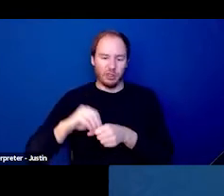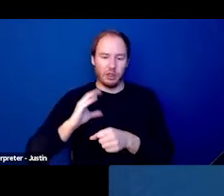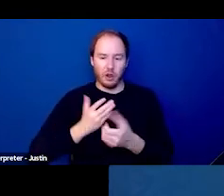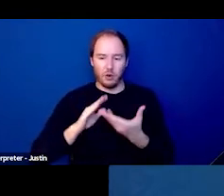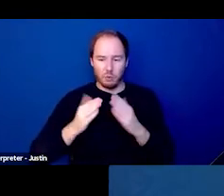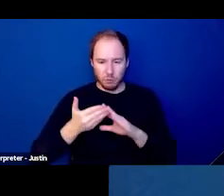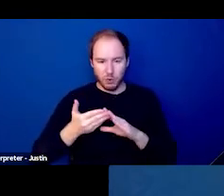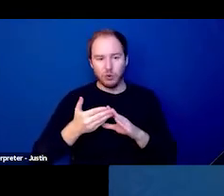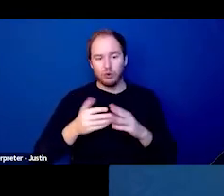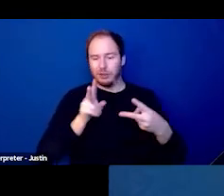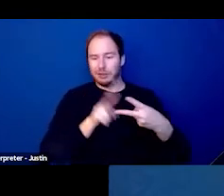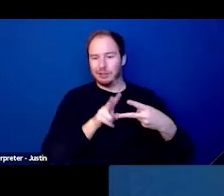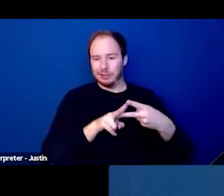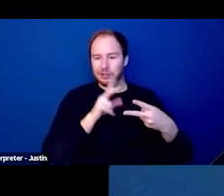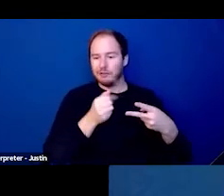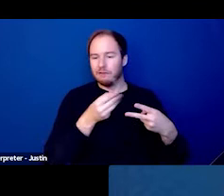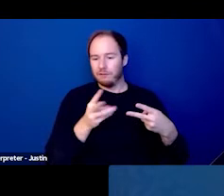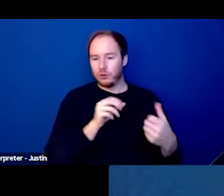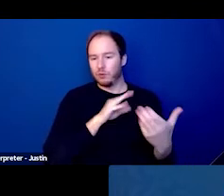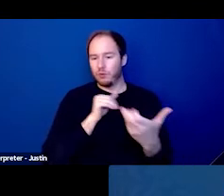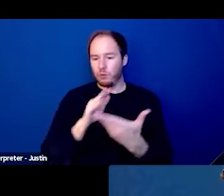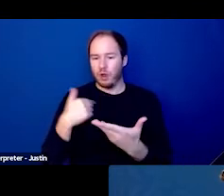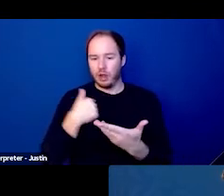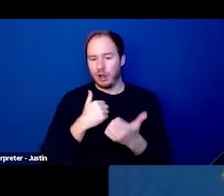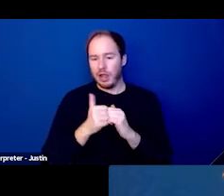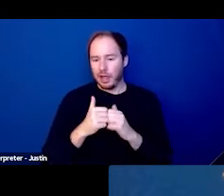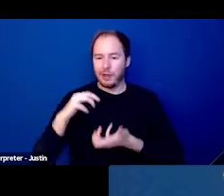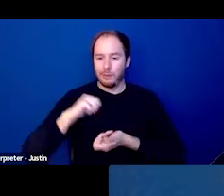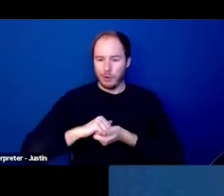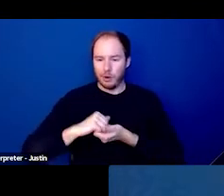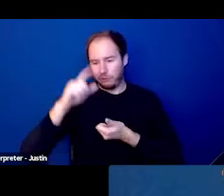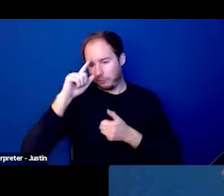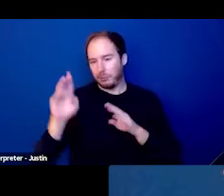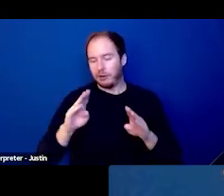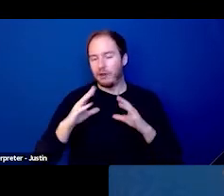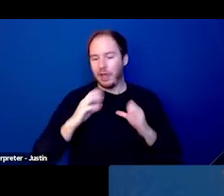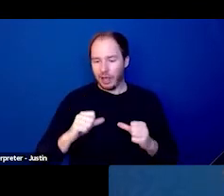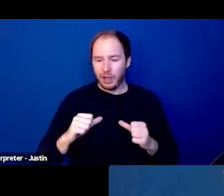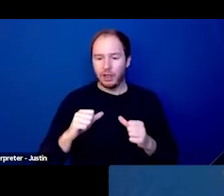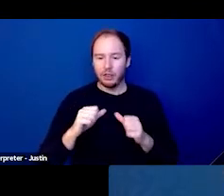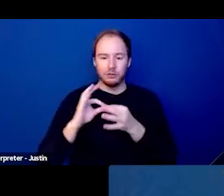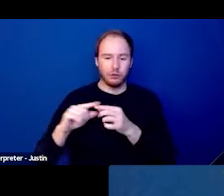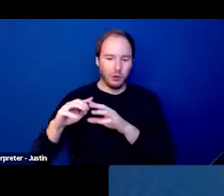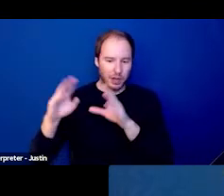So these are just a couple ways that we partner with Behavioral Health in relationship to housing, and just really wanna highlight